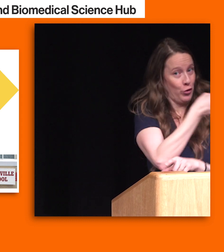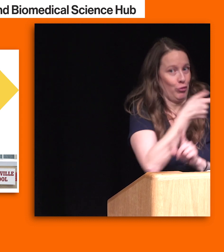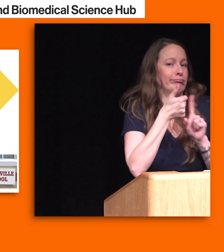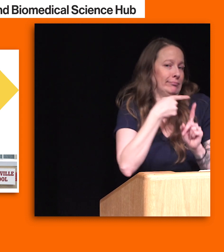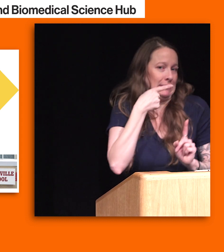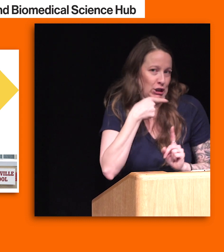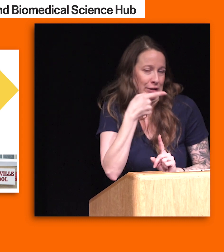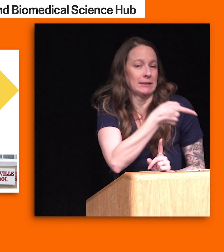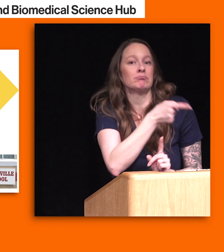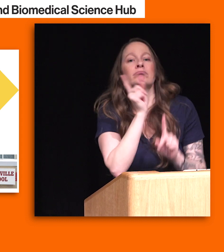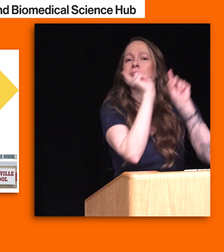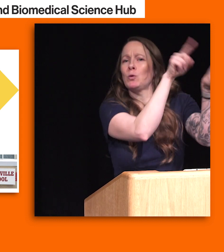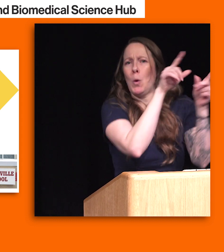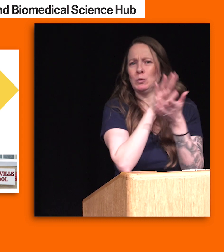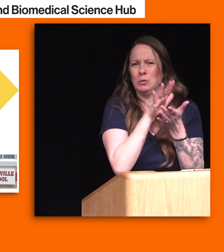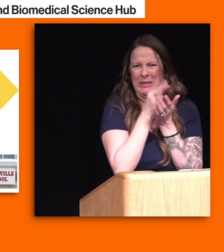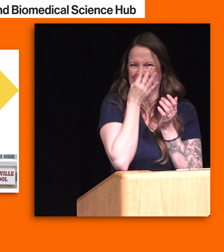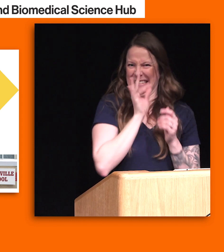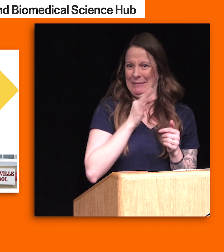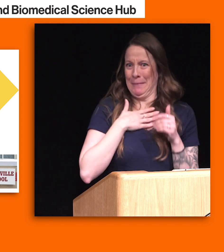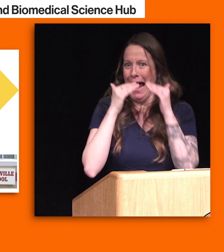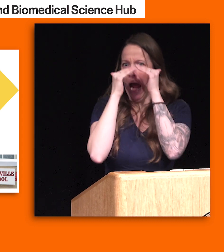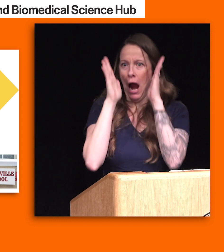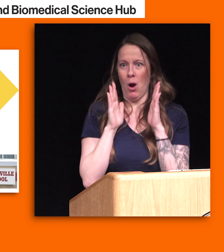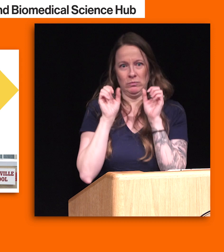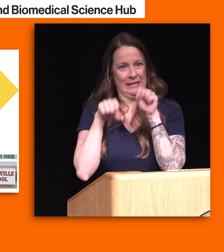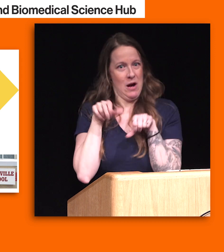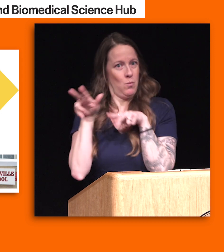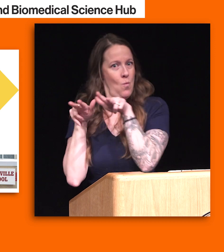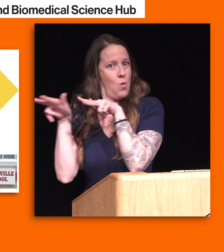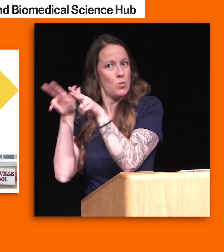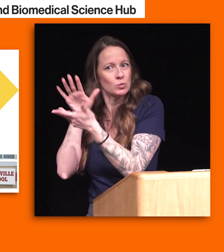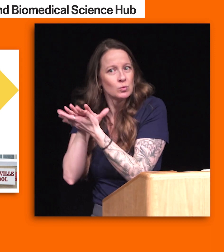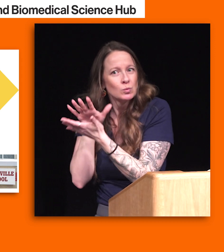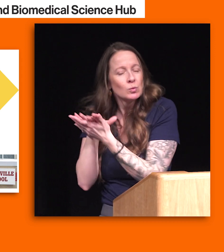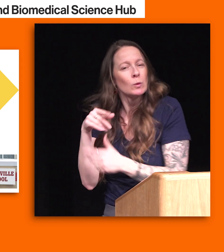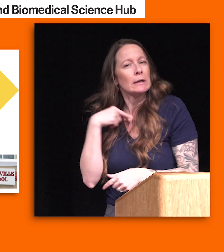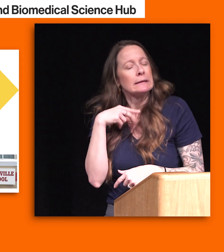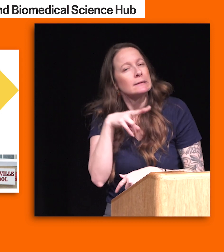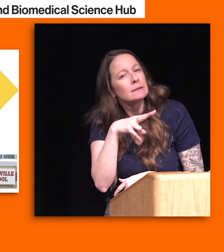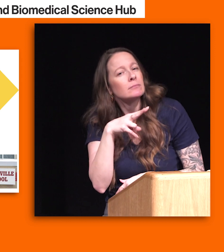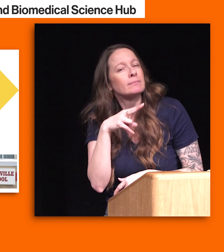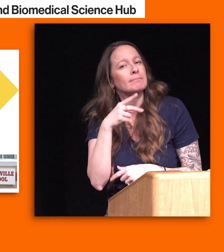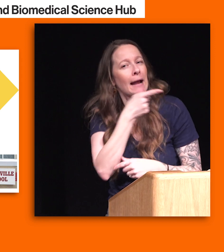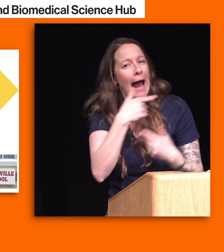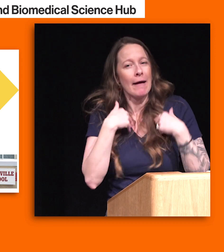My older brother, who is hearing, went to school, it was right near my house. It was, like, 3 blocks away.